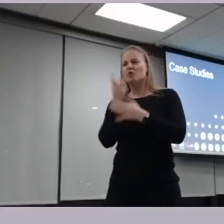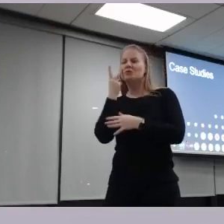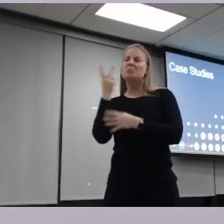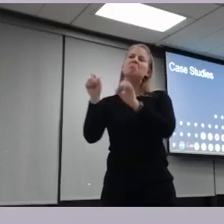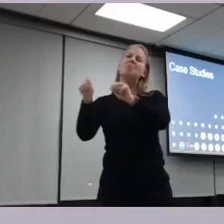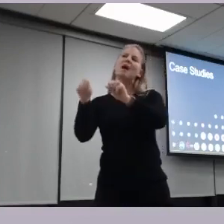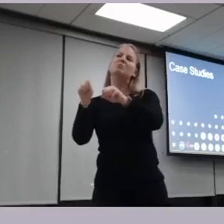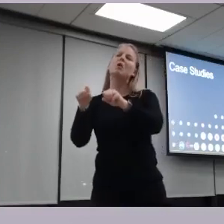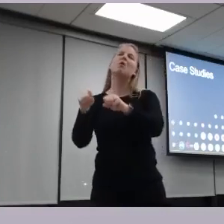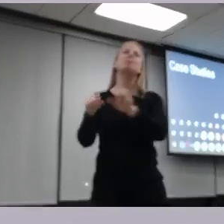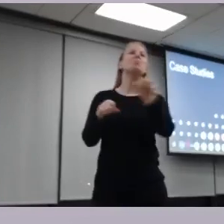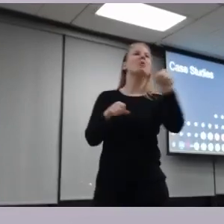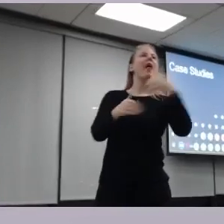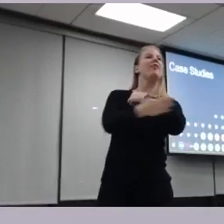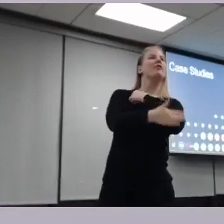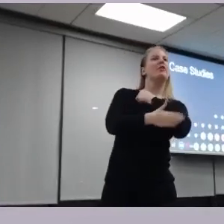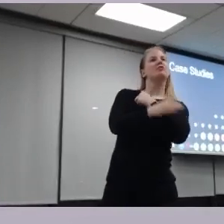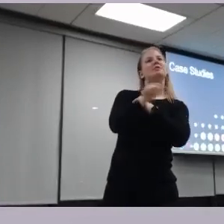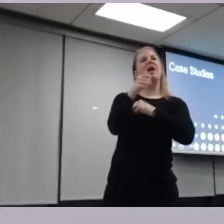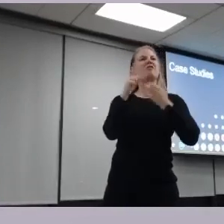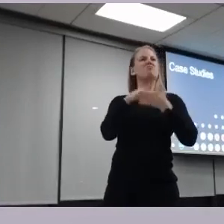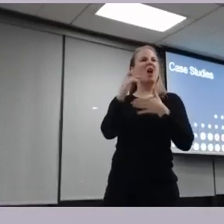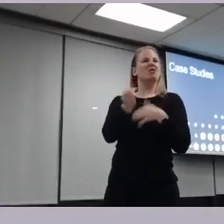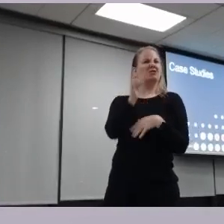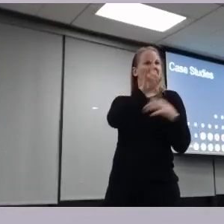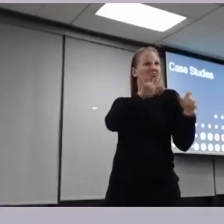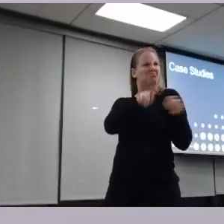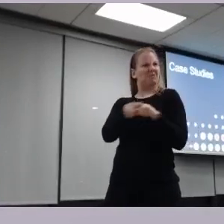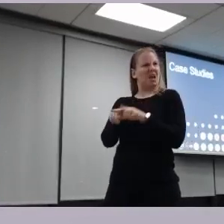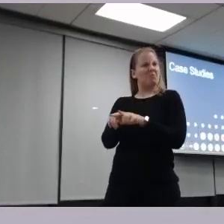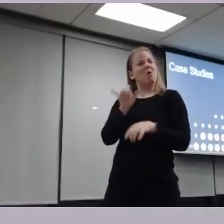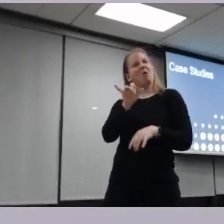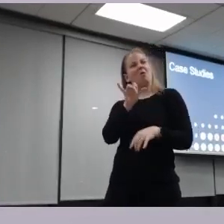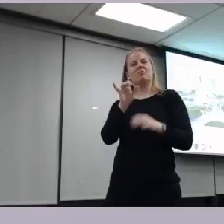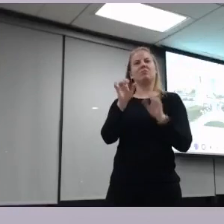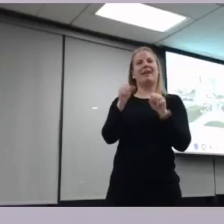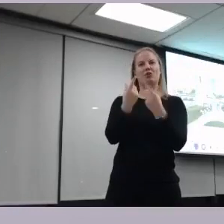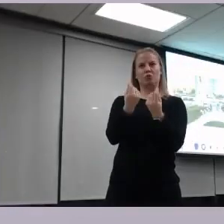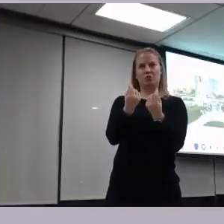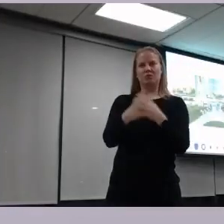You know, projects that's similar to our site, it's like these.